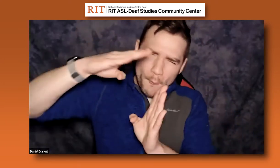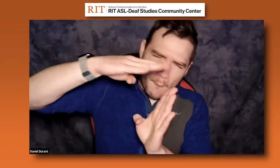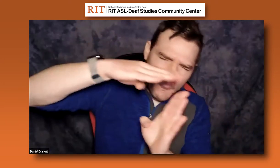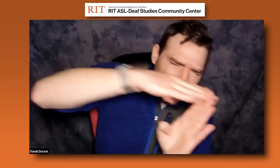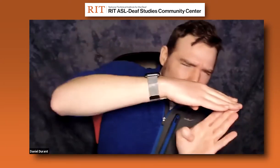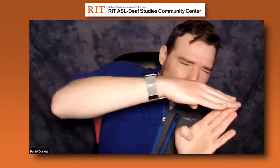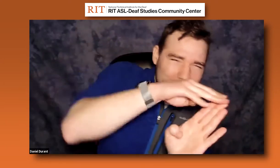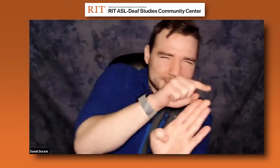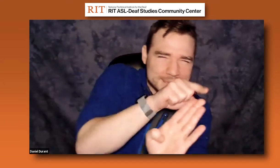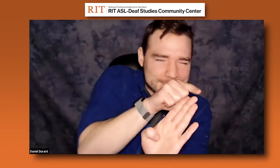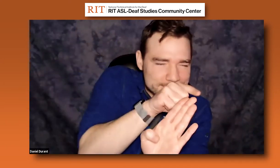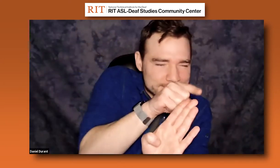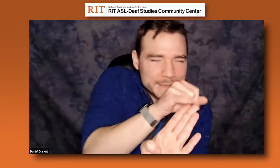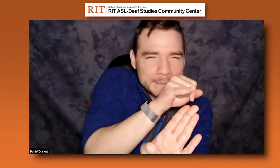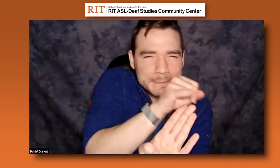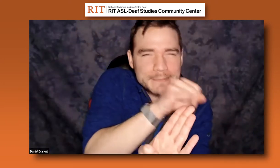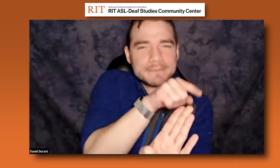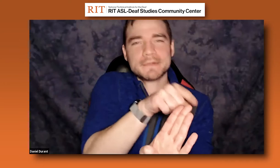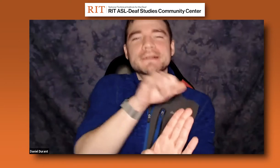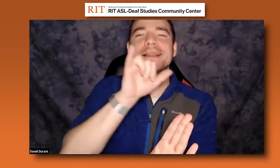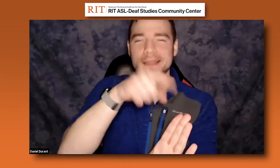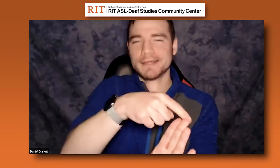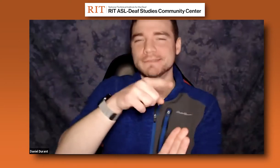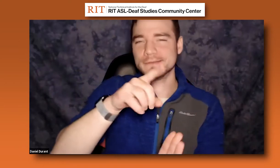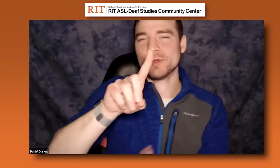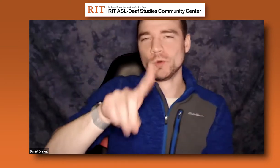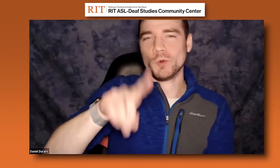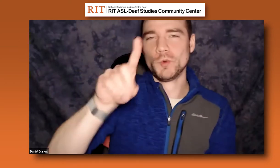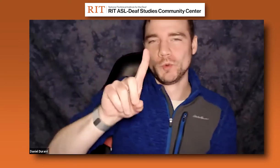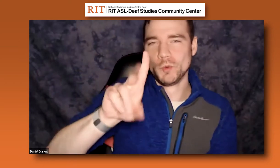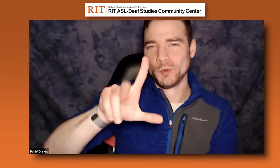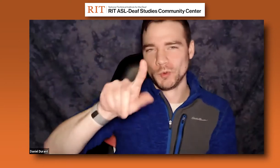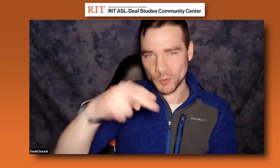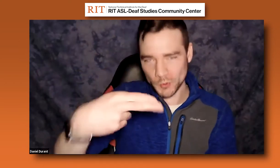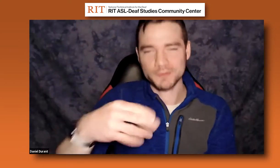and at the very tip of that lake is Duluth,